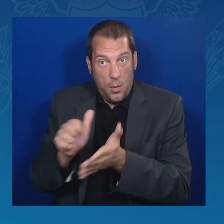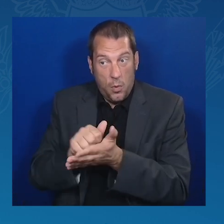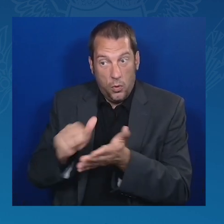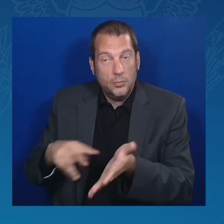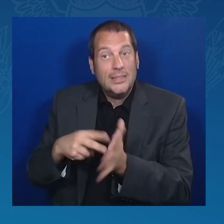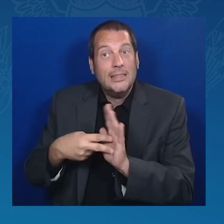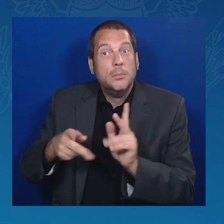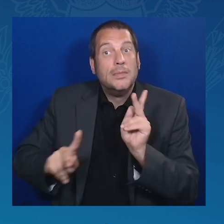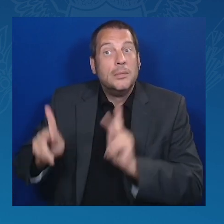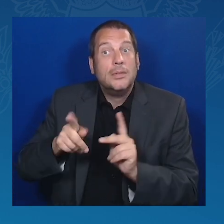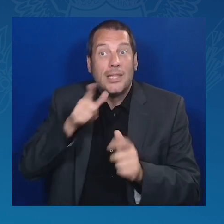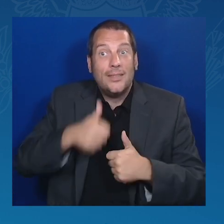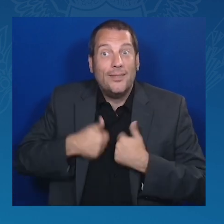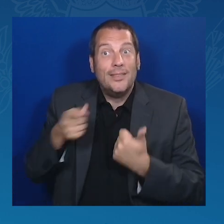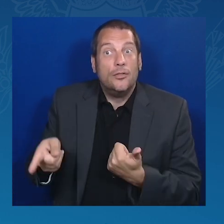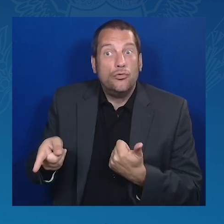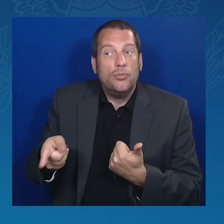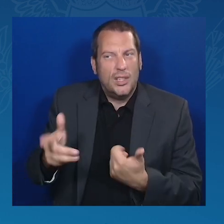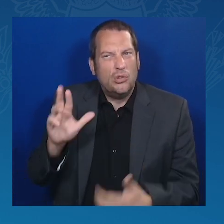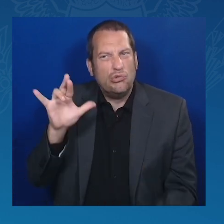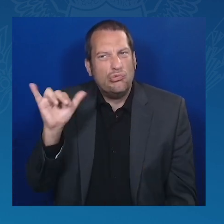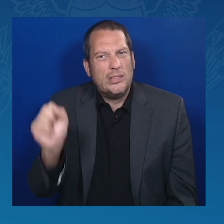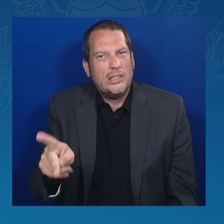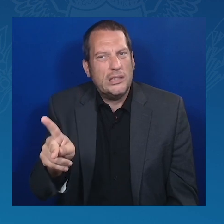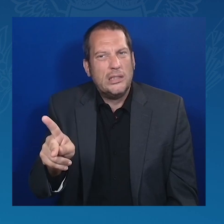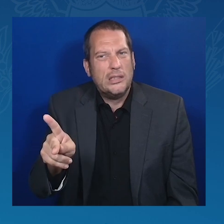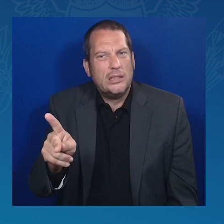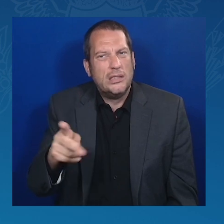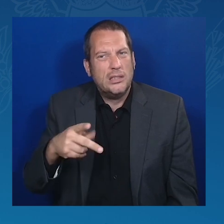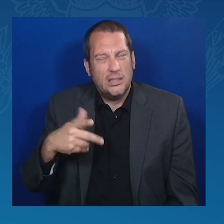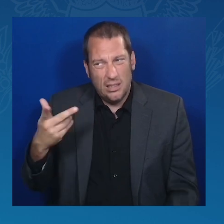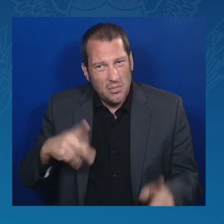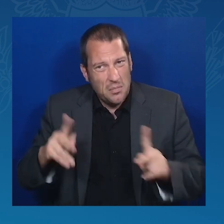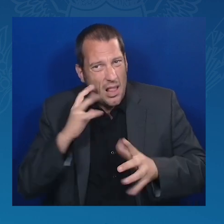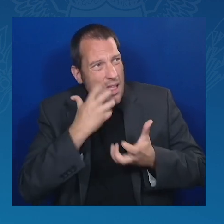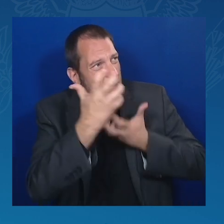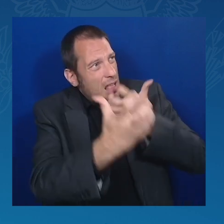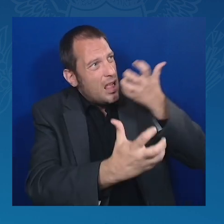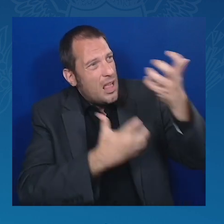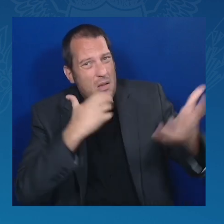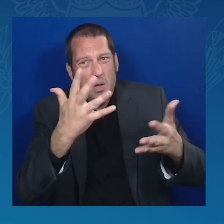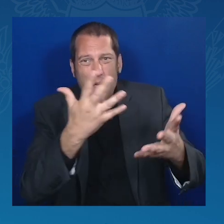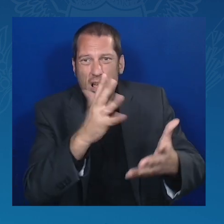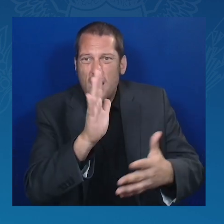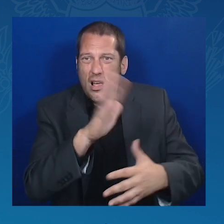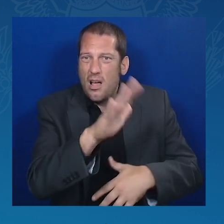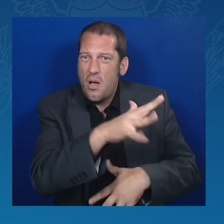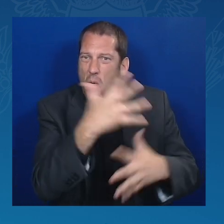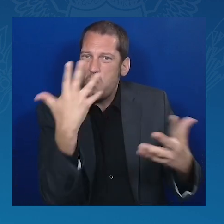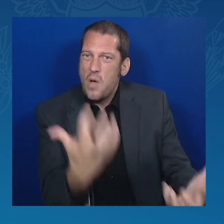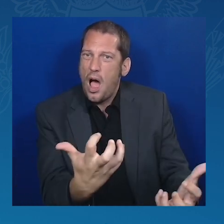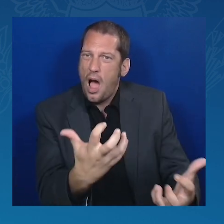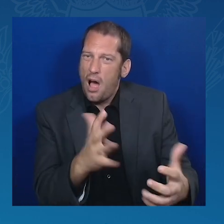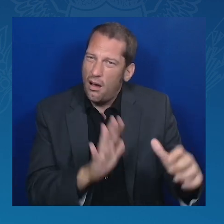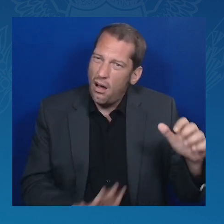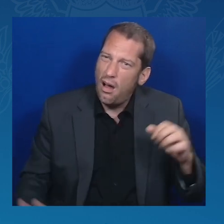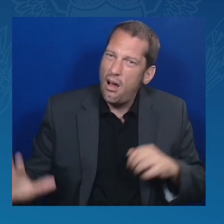push to restrict access to contraception and IVF and maybe other rights beyond reproductive rights are at risk as well.